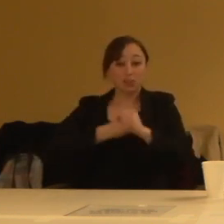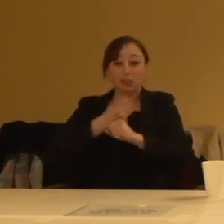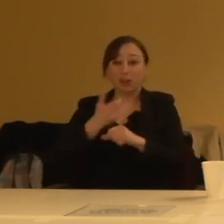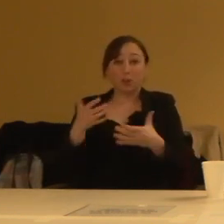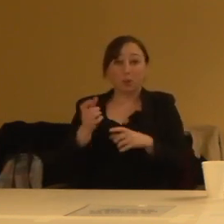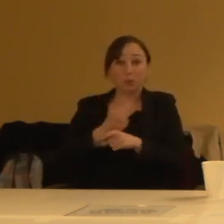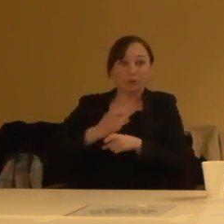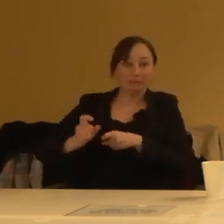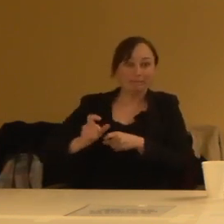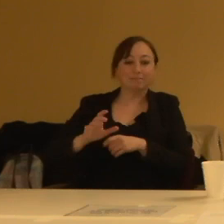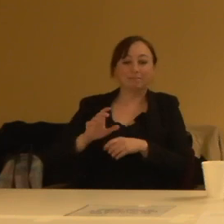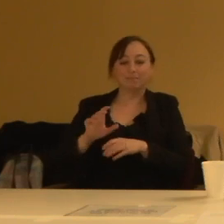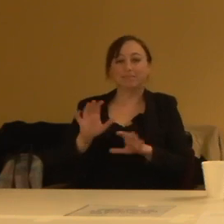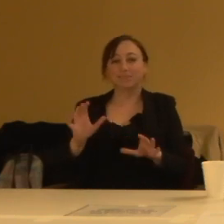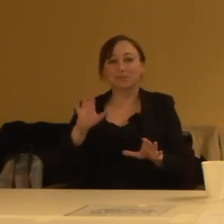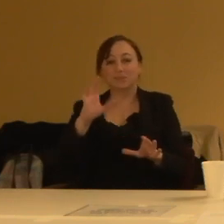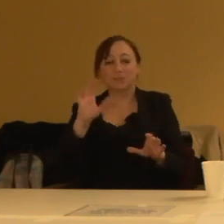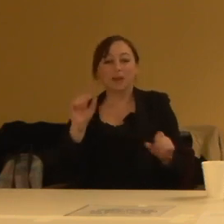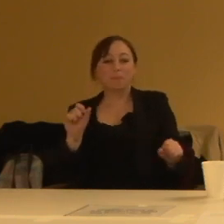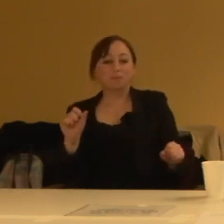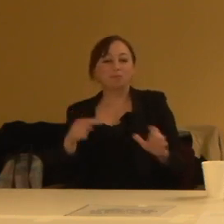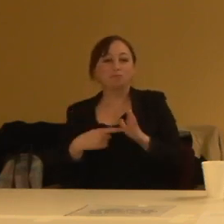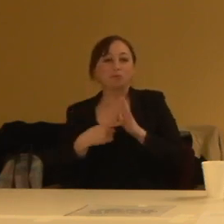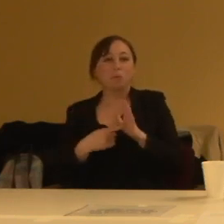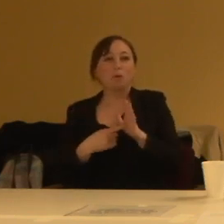But like we're able to show, for example,